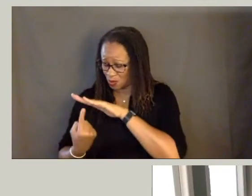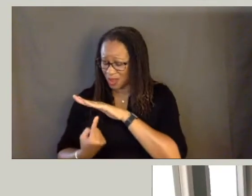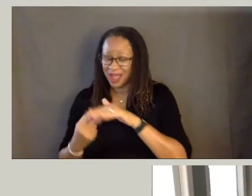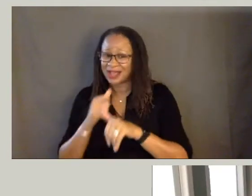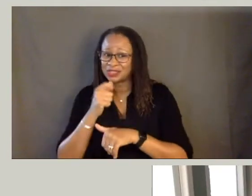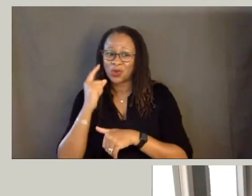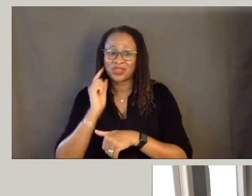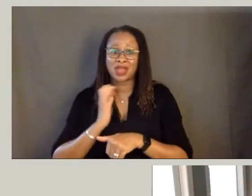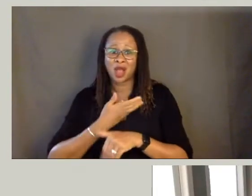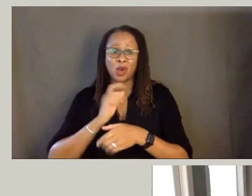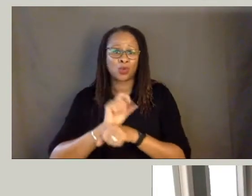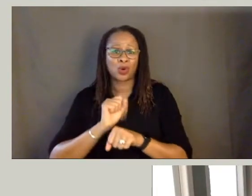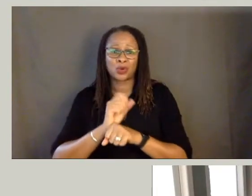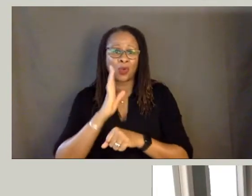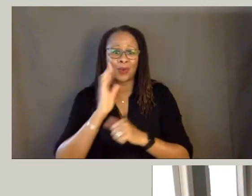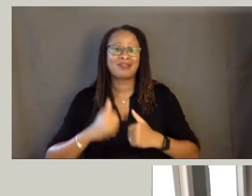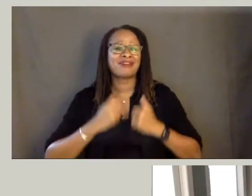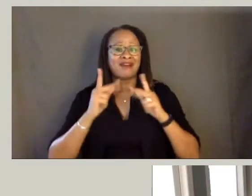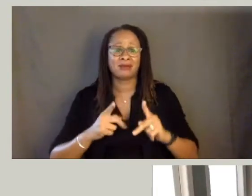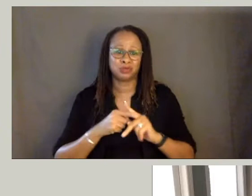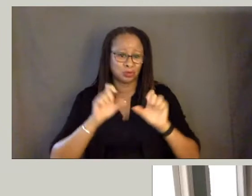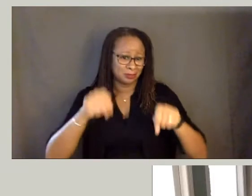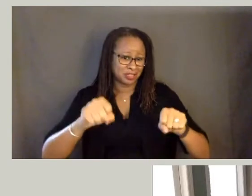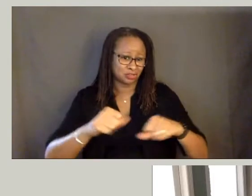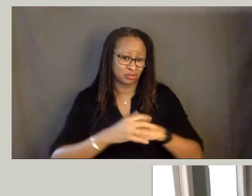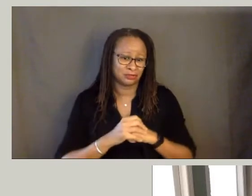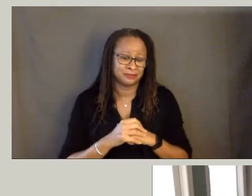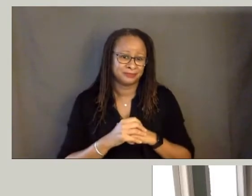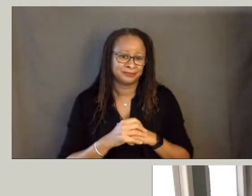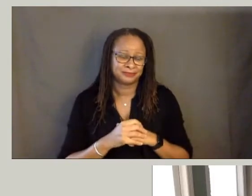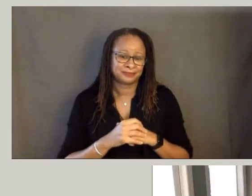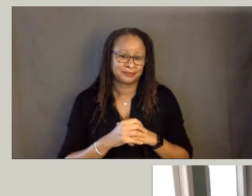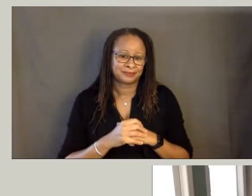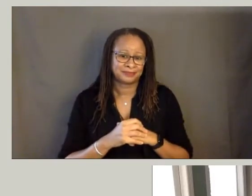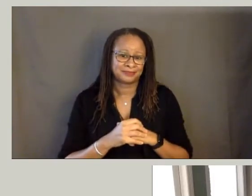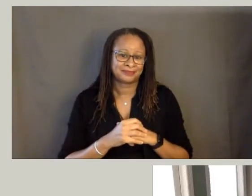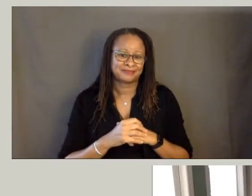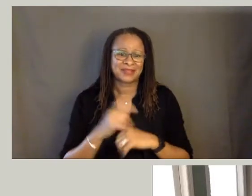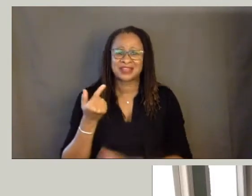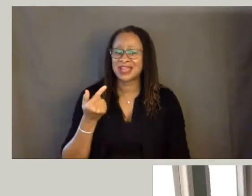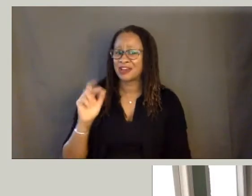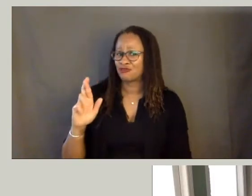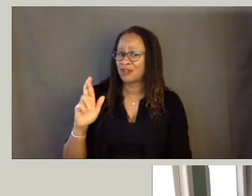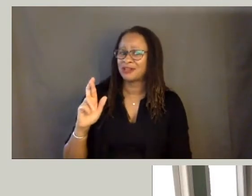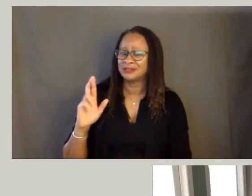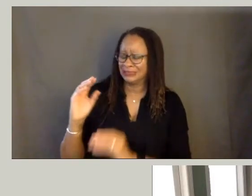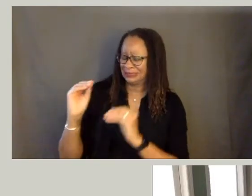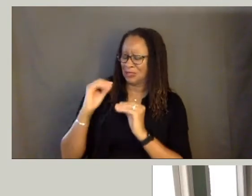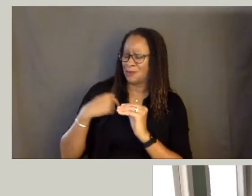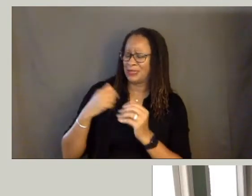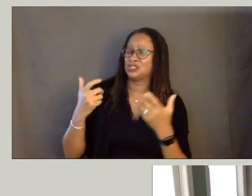will ever be living up to its potential. Getting Real has taught me so much over the years,